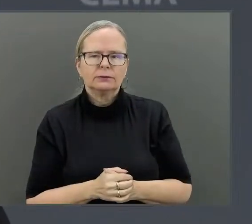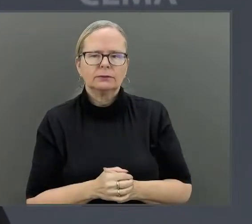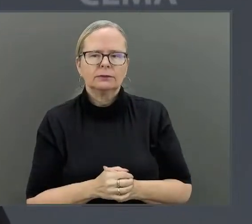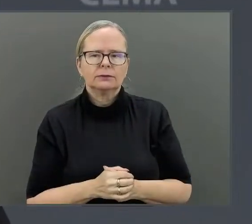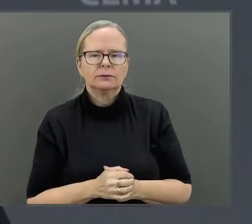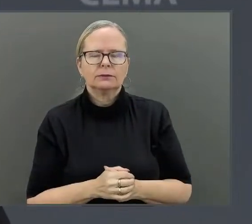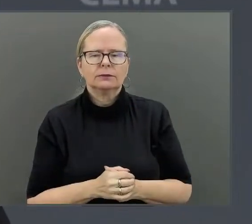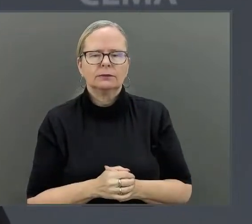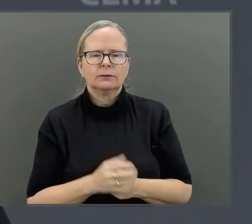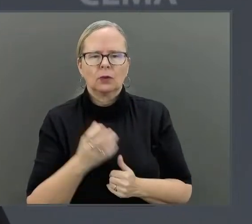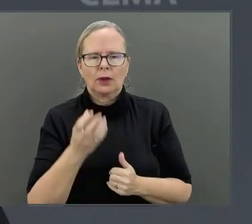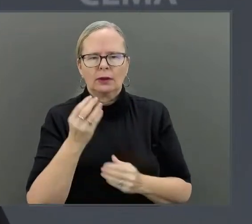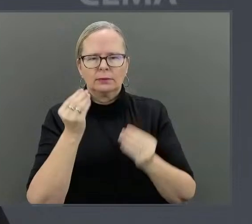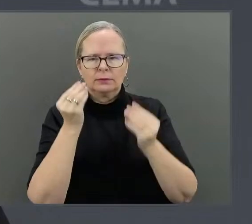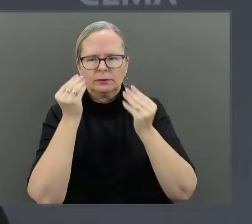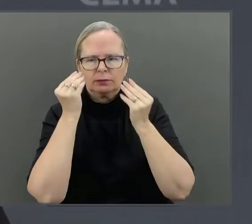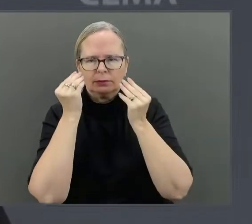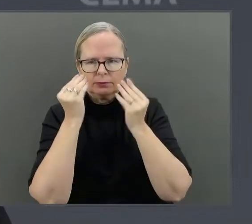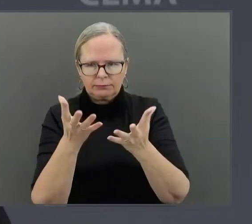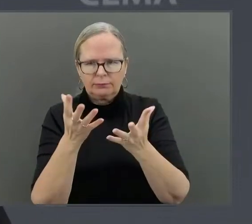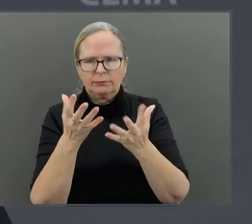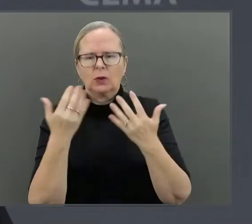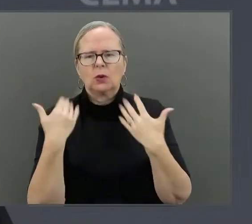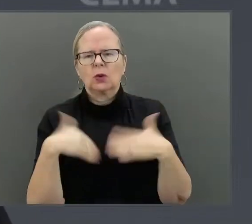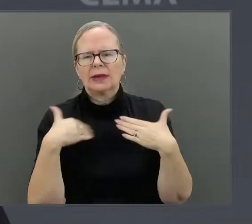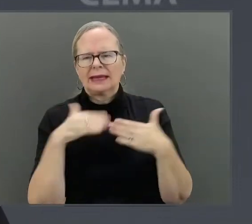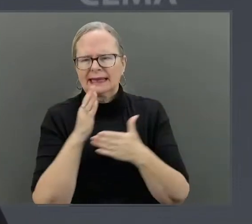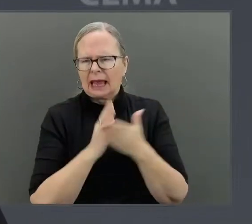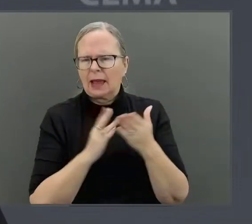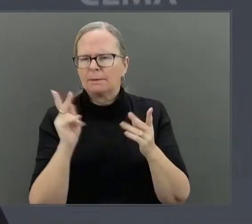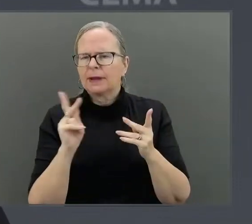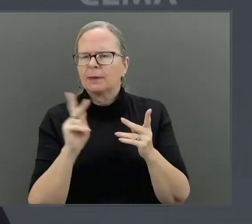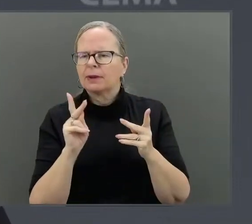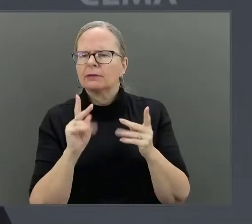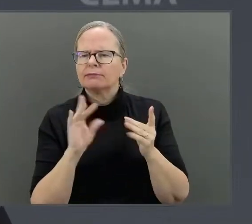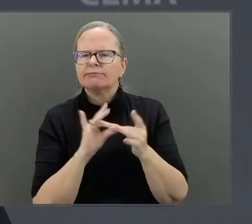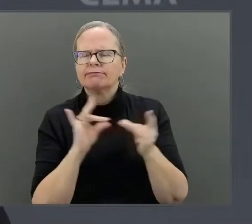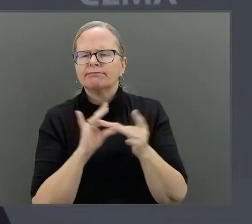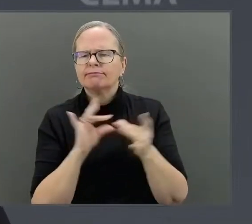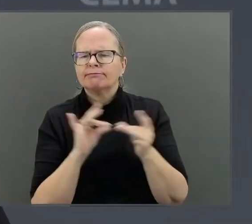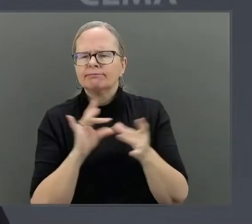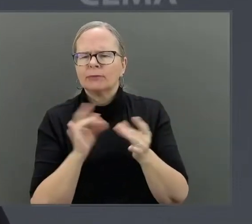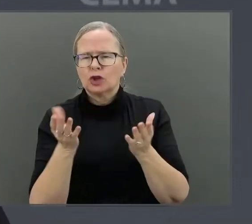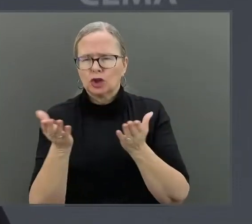some feedback from some of our service providers on working from home we recognize that not all